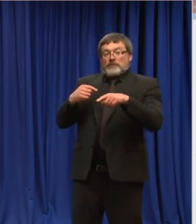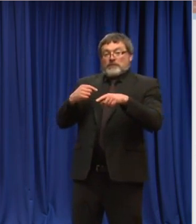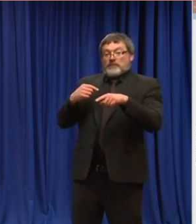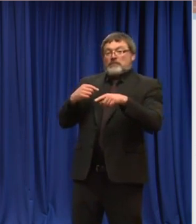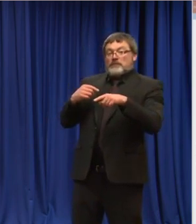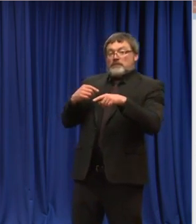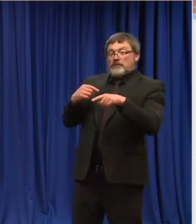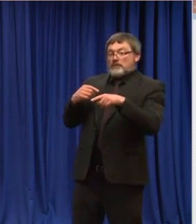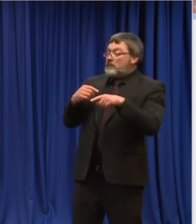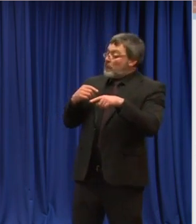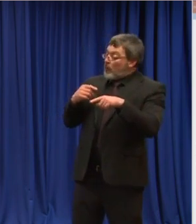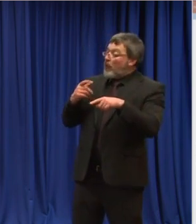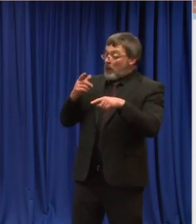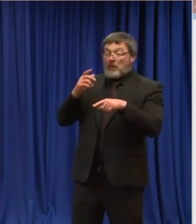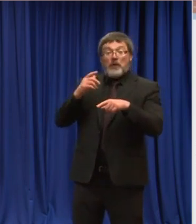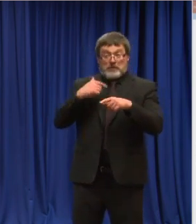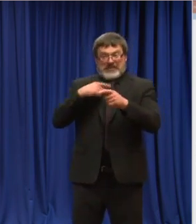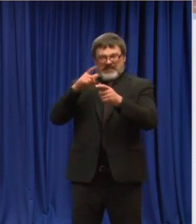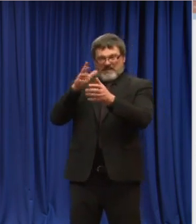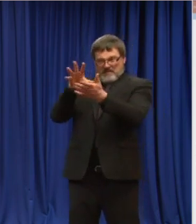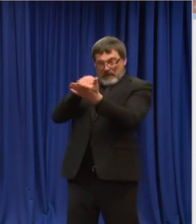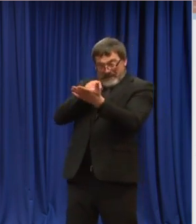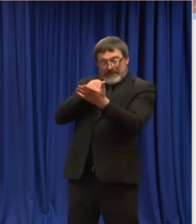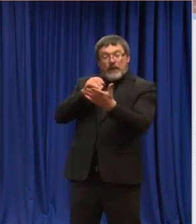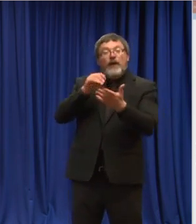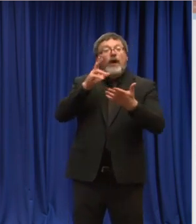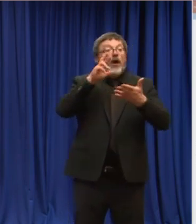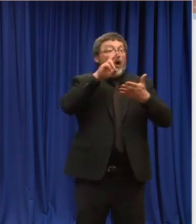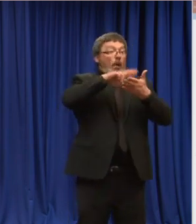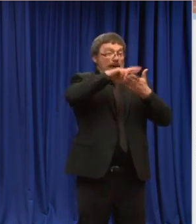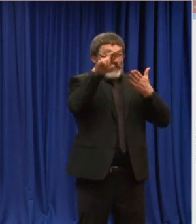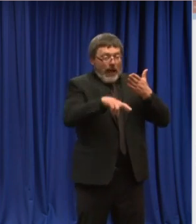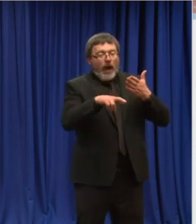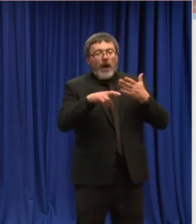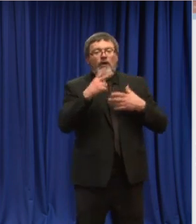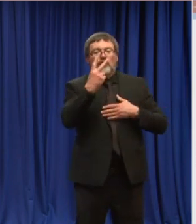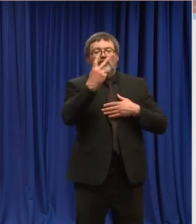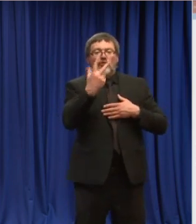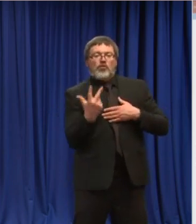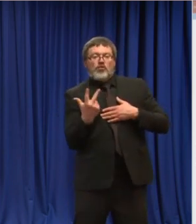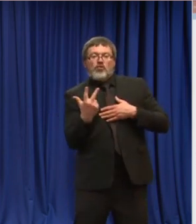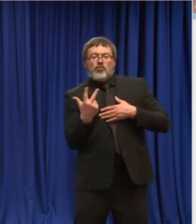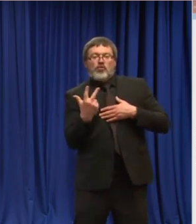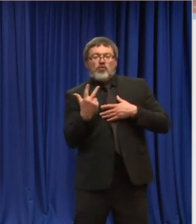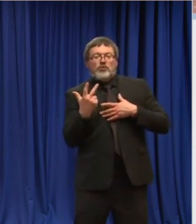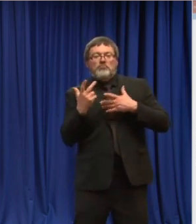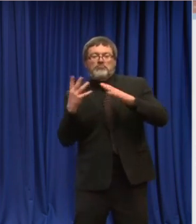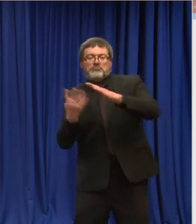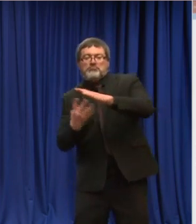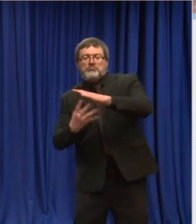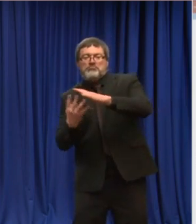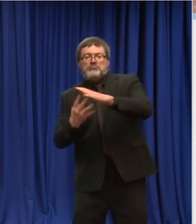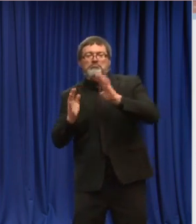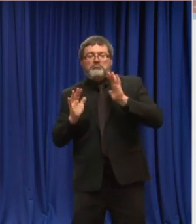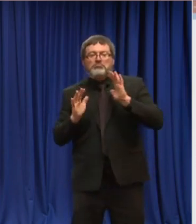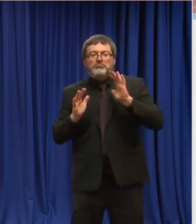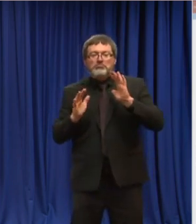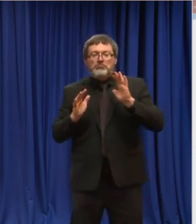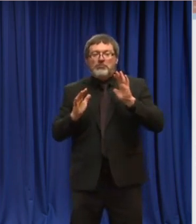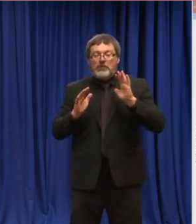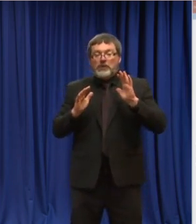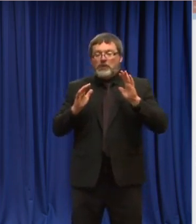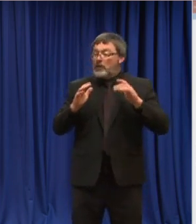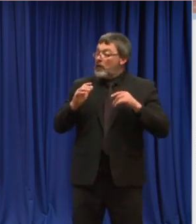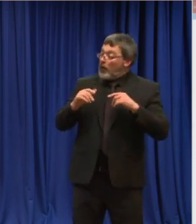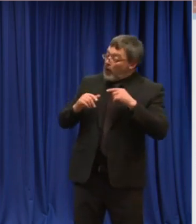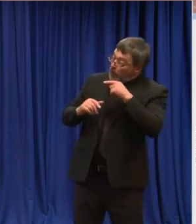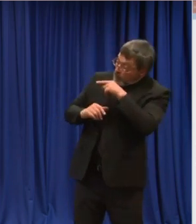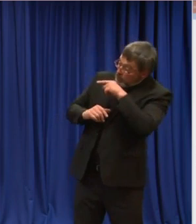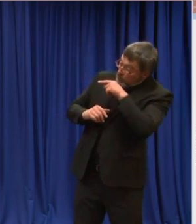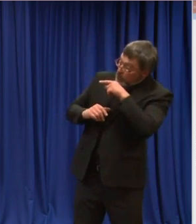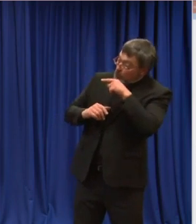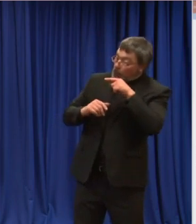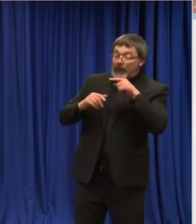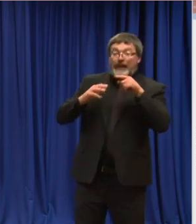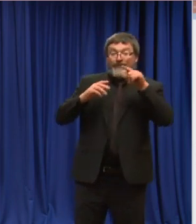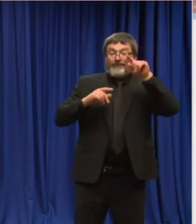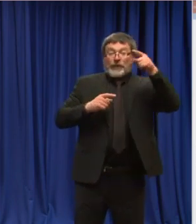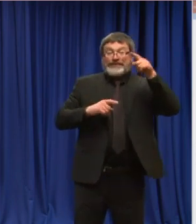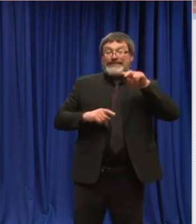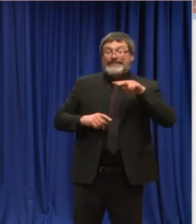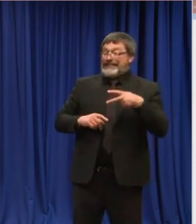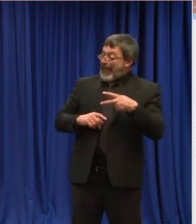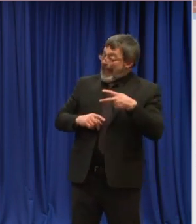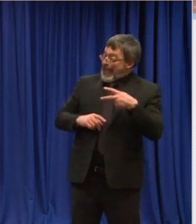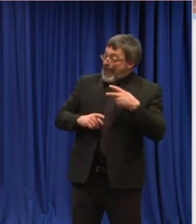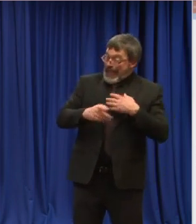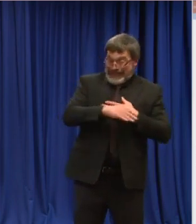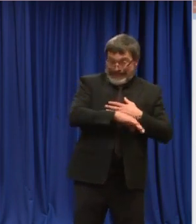THESE ARE HYPOTHETICAL NUMBERS THAT ARE CONSISTENT WITH SOME OF THE EARLIER MODELING STUDIES, BUT WE BELIEVE THAT THE PEAK ON OUR HEALTH CARE SYSTEM IS LIKELY TO LESS THAN THIS BASED ON SOME